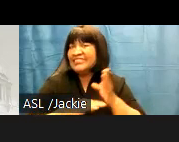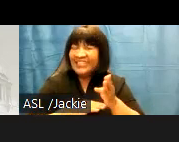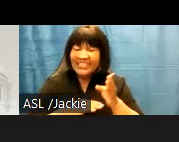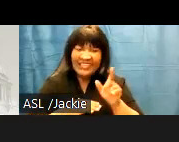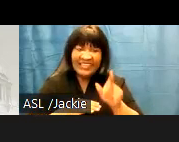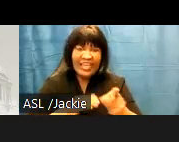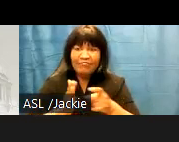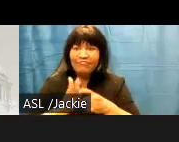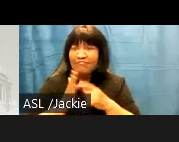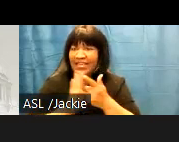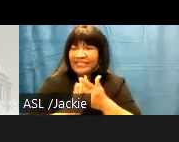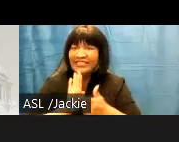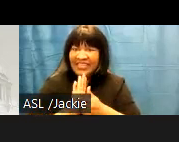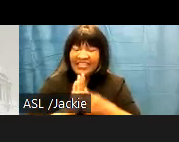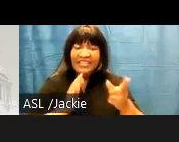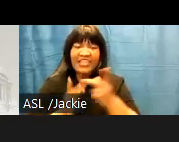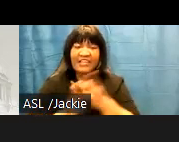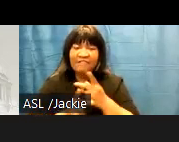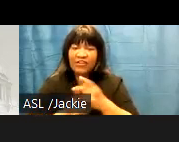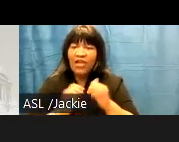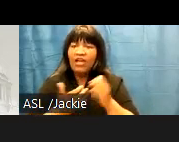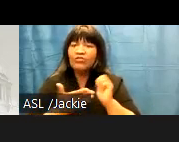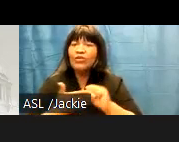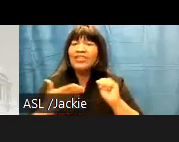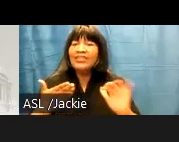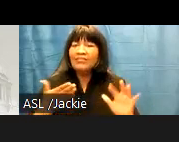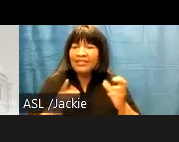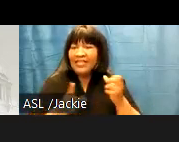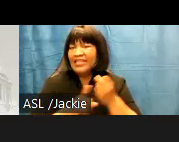They figured out how to eliminate member benefit impact for most programs.